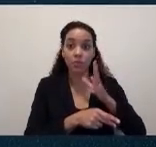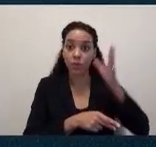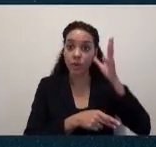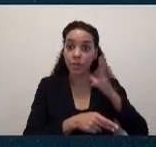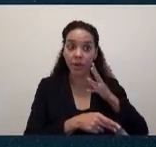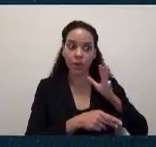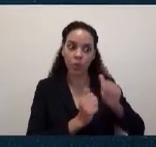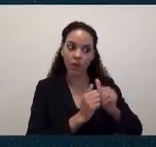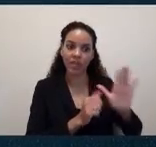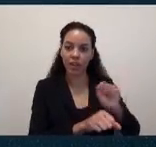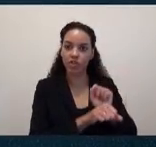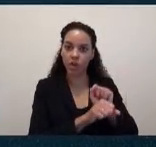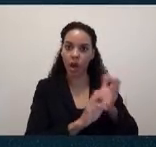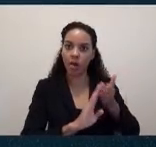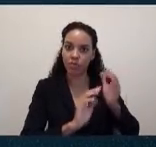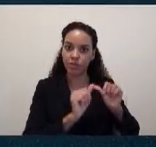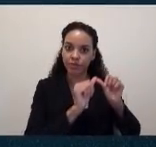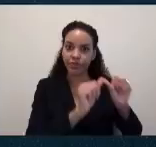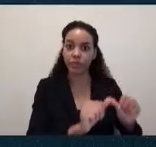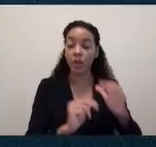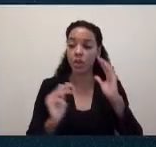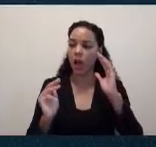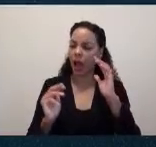to get it done in the Senate. We are fighting as hard as we can with --